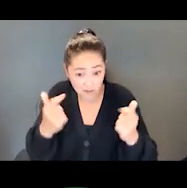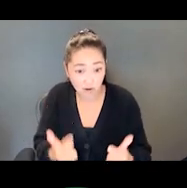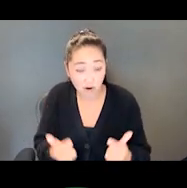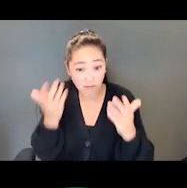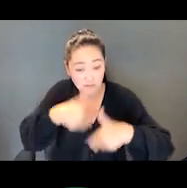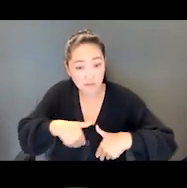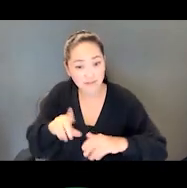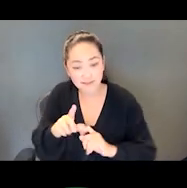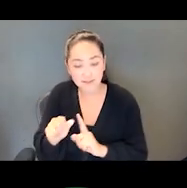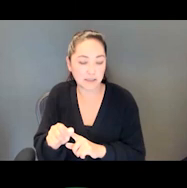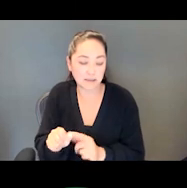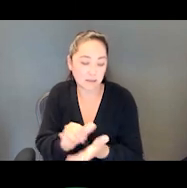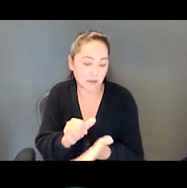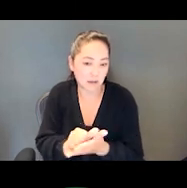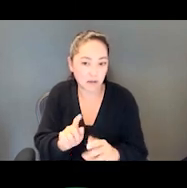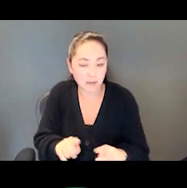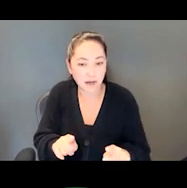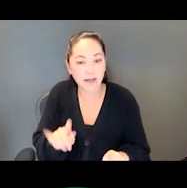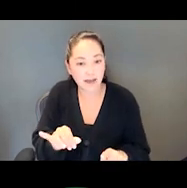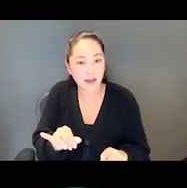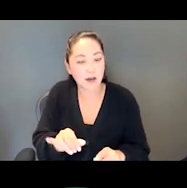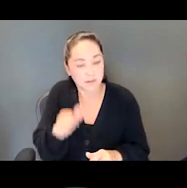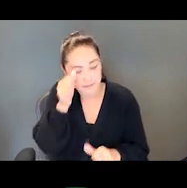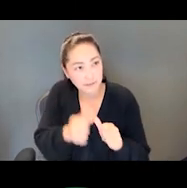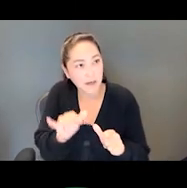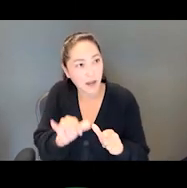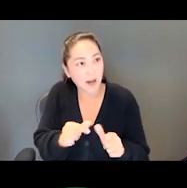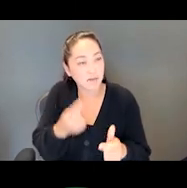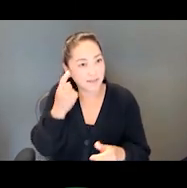There's a lot of opening to this conference and I hope it just continues to open. Thanks.